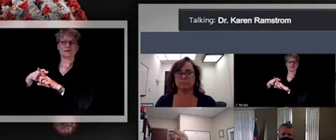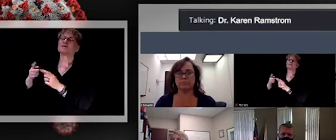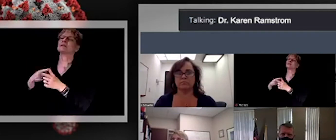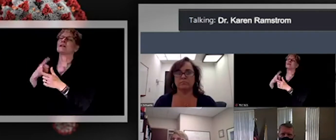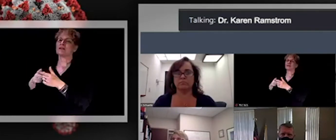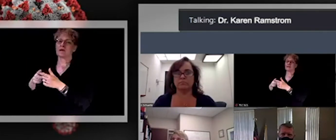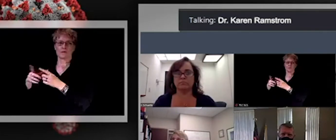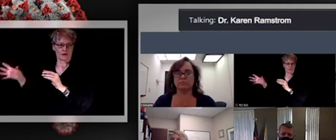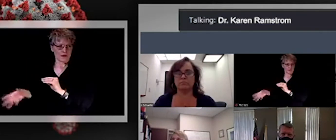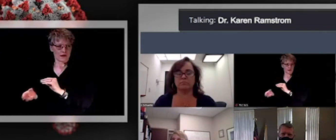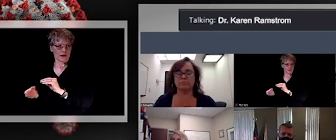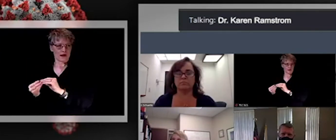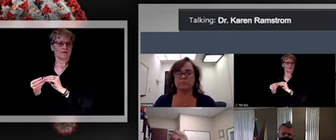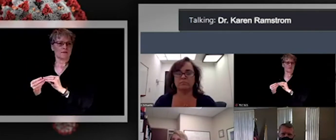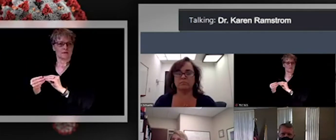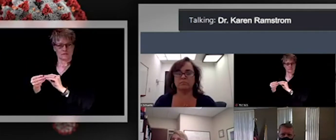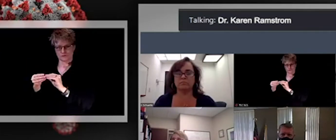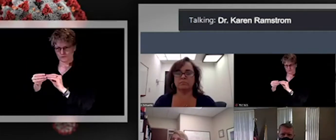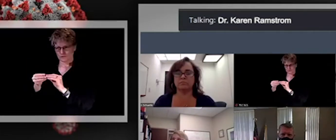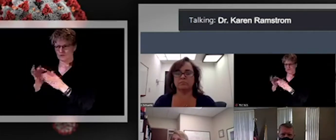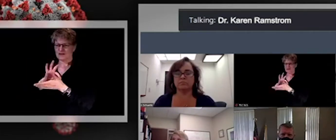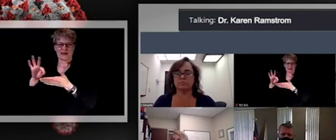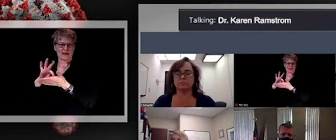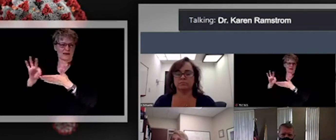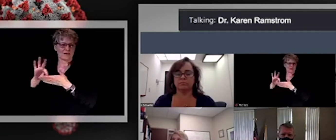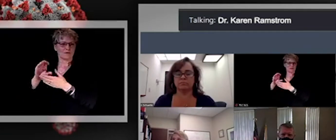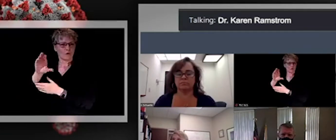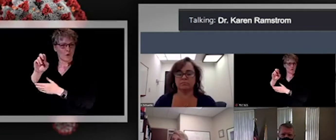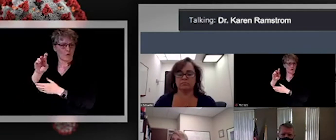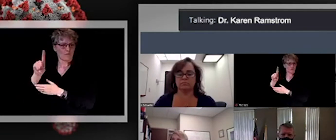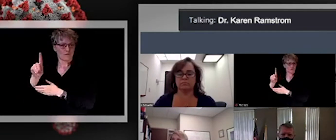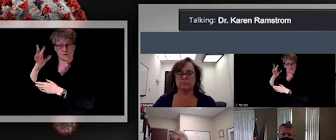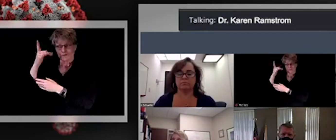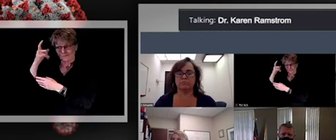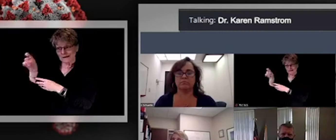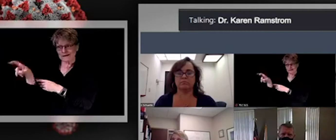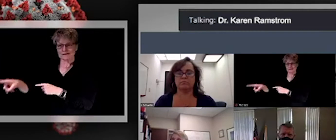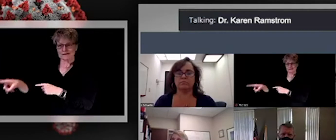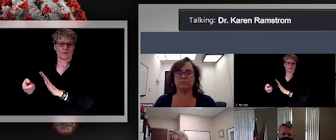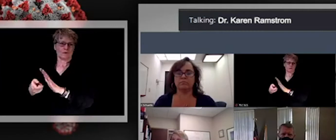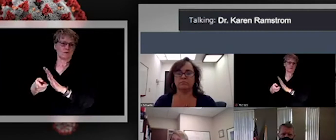takes up resources in the hospital, extra staffing, extra PPE, an isolation room. If